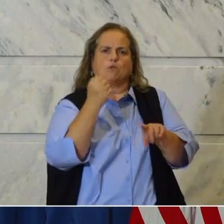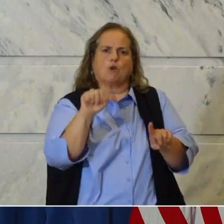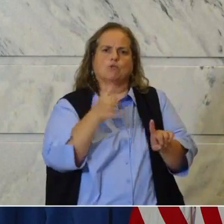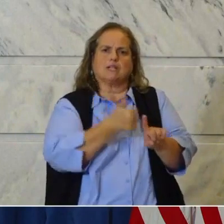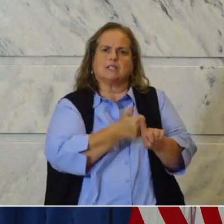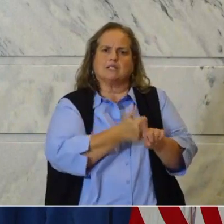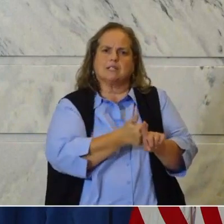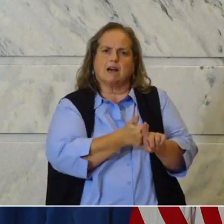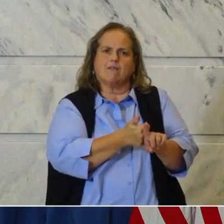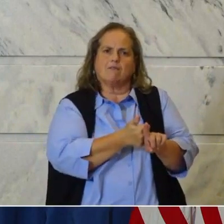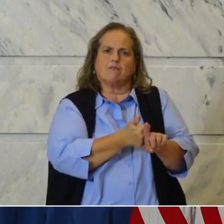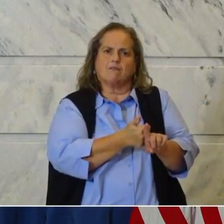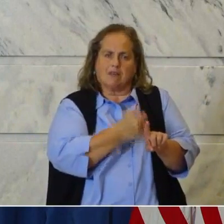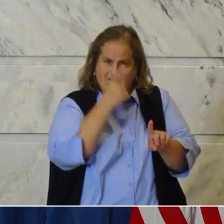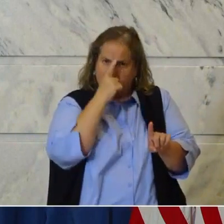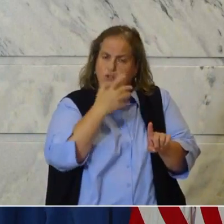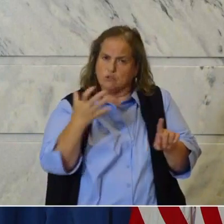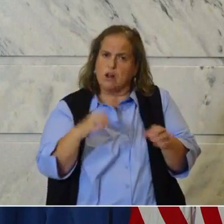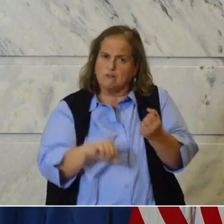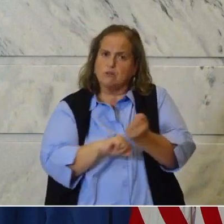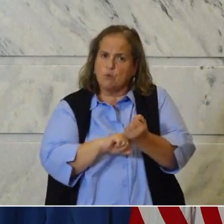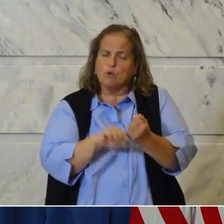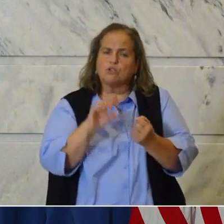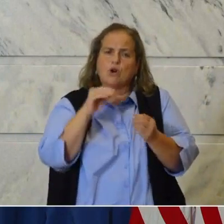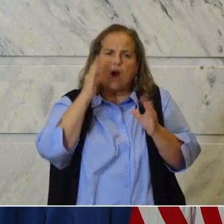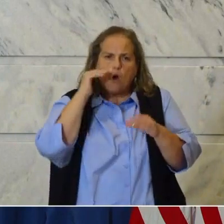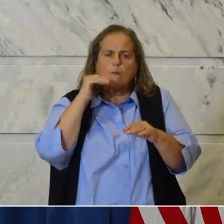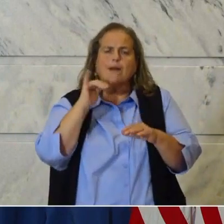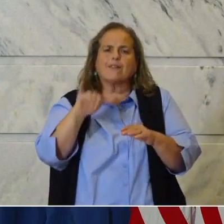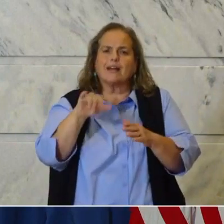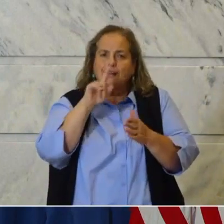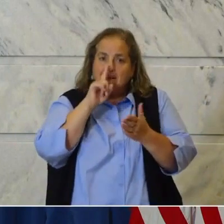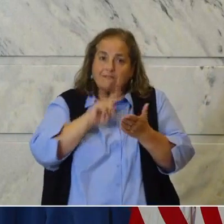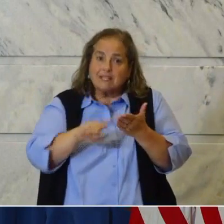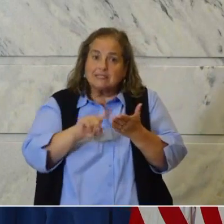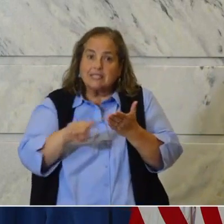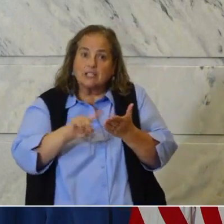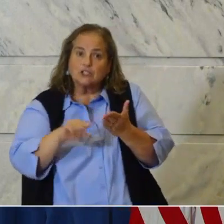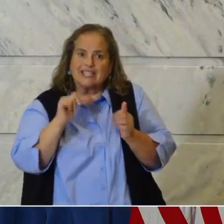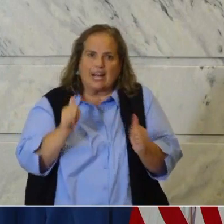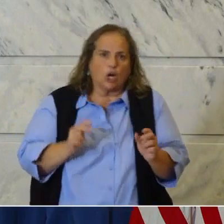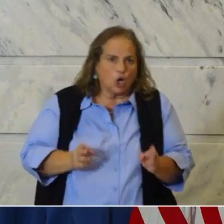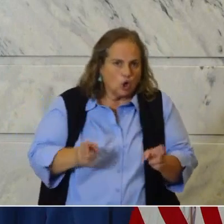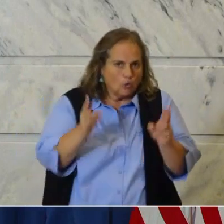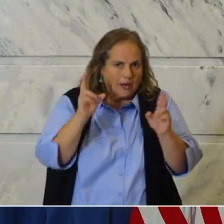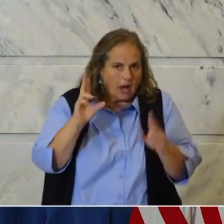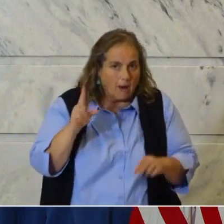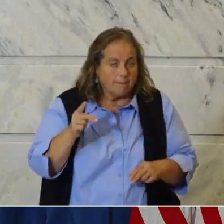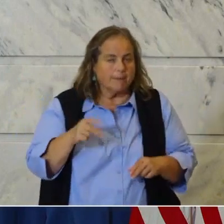made. And my hope is that this investigation can hurry up again. A